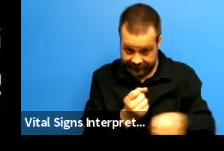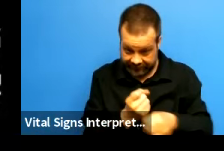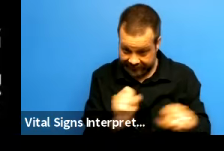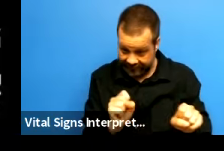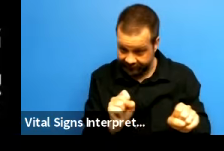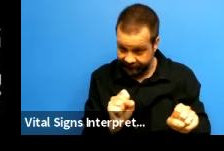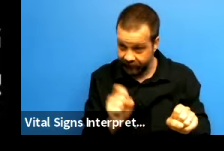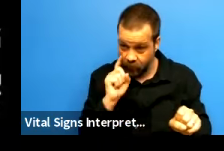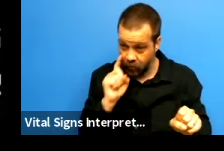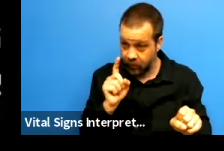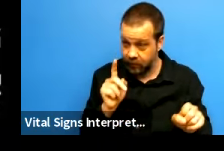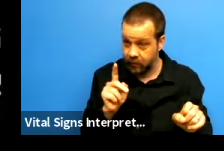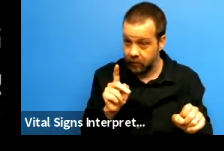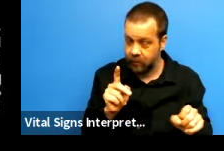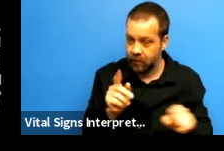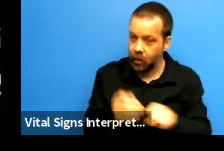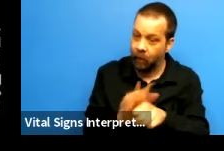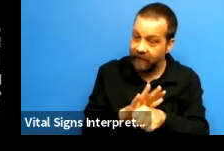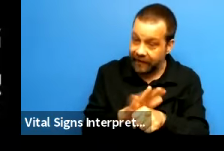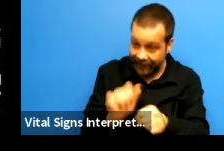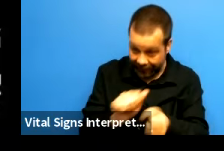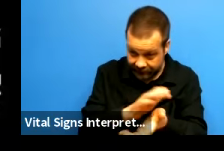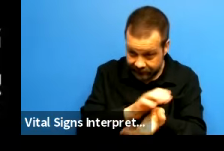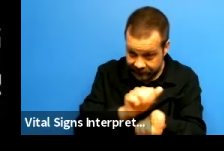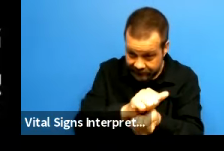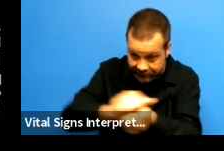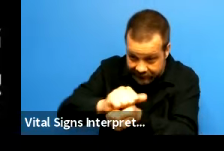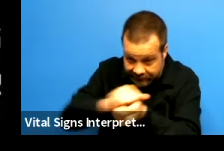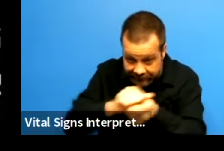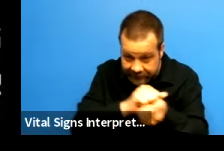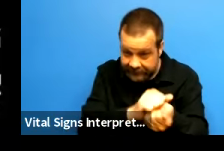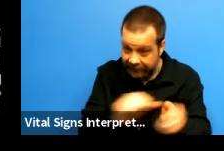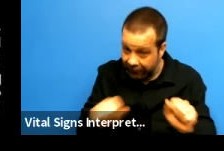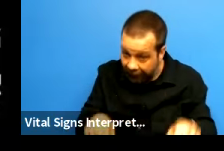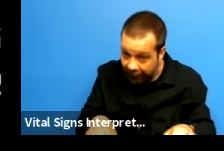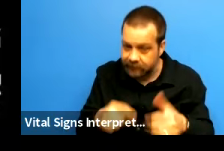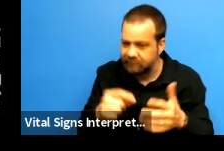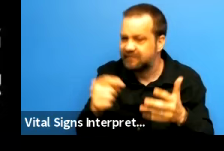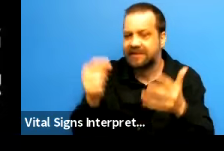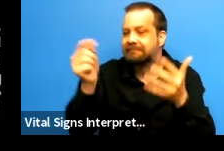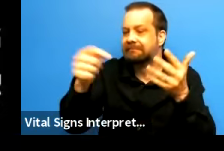Are there gloves and sanitizing materials in place? There are all sorts of things to consider.